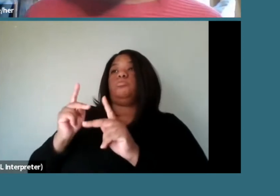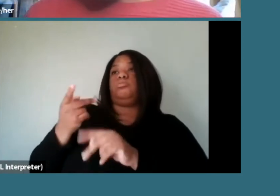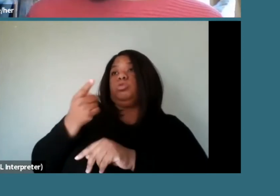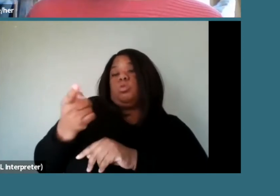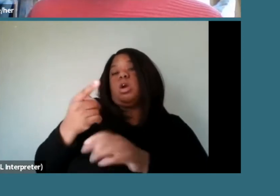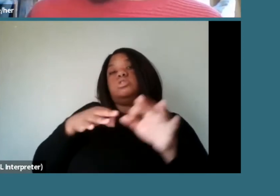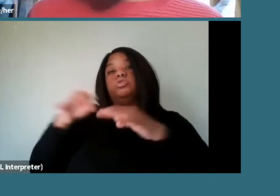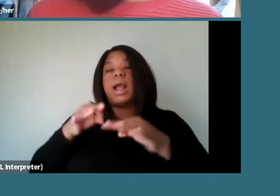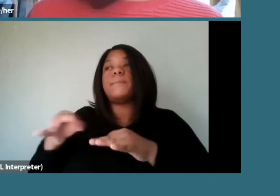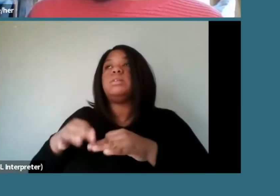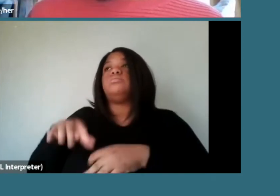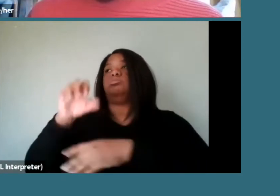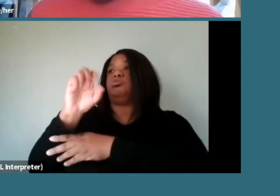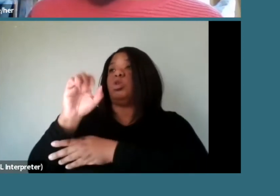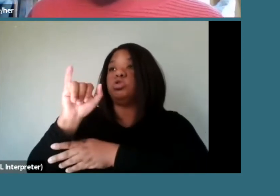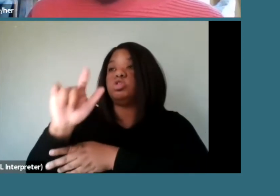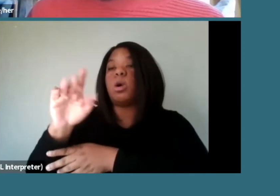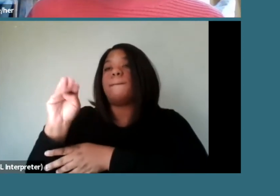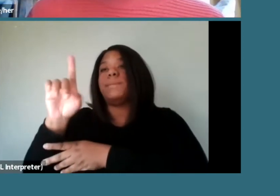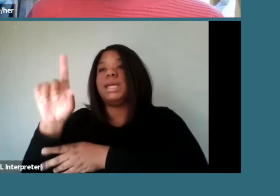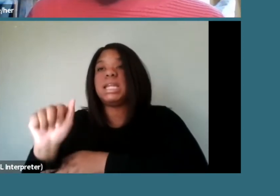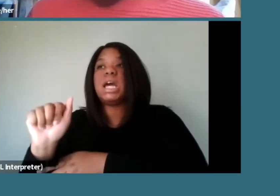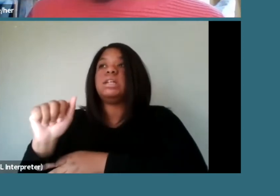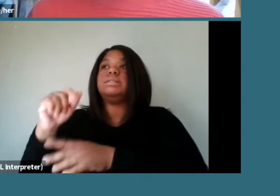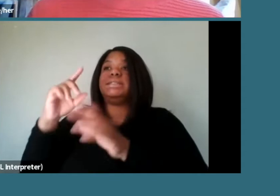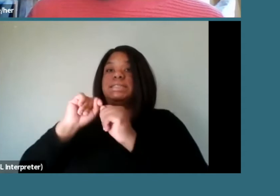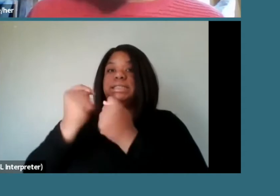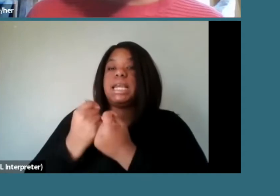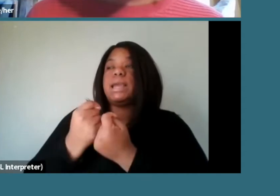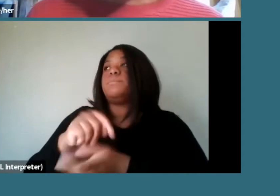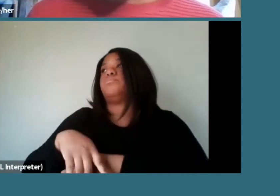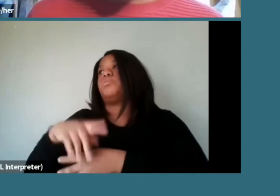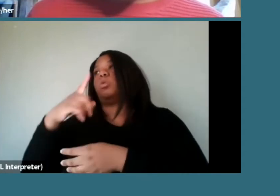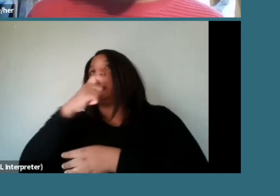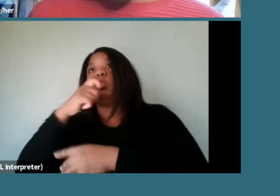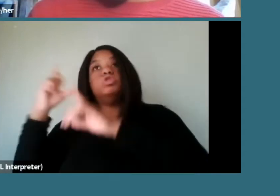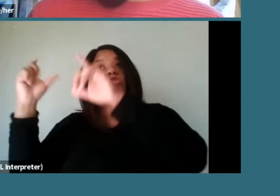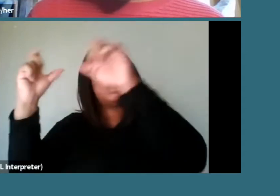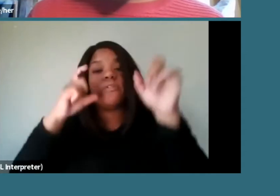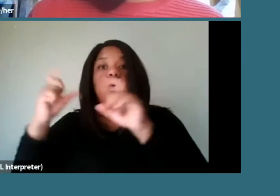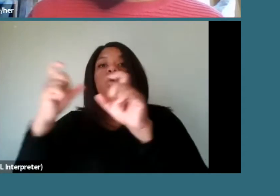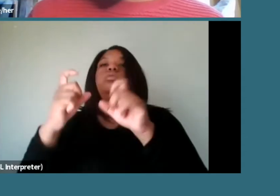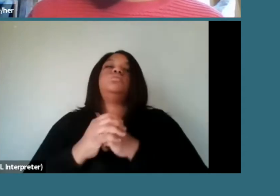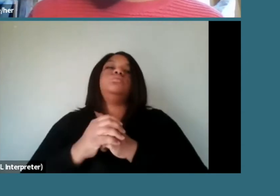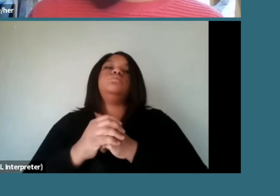media team, communication with who took the photos. Yes, absolutely.